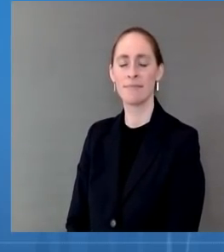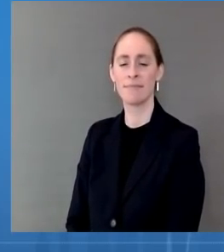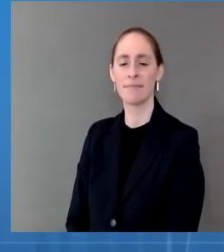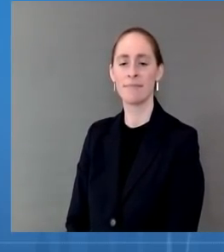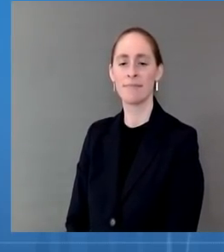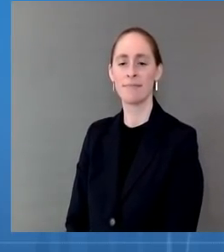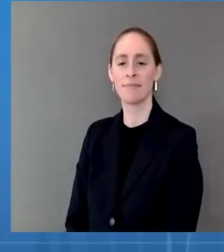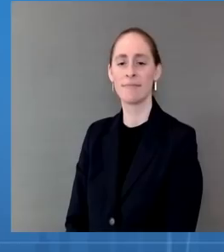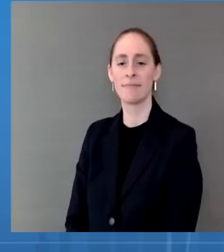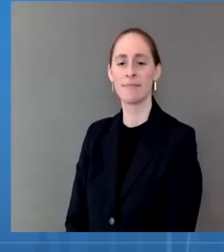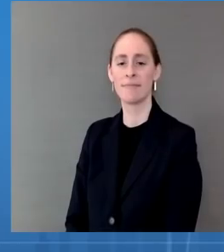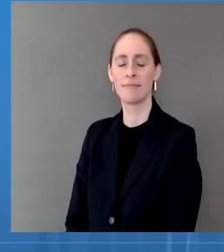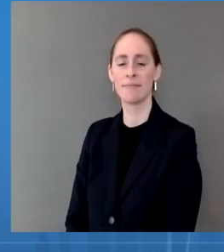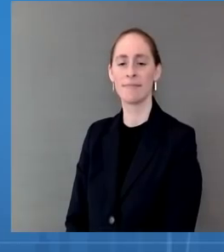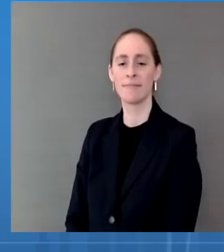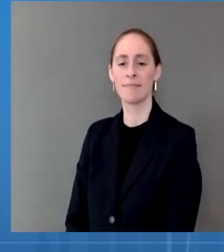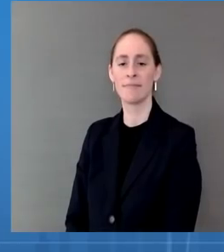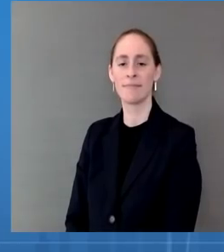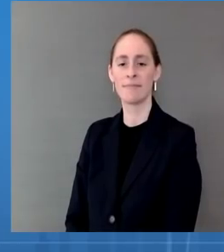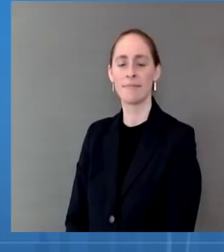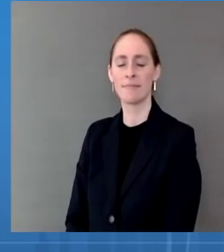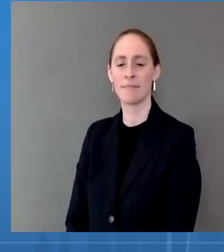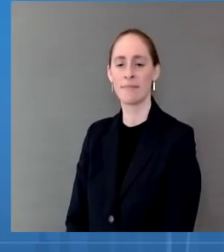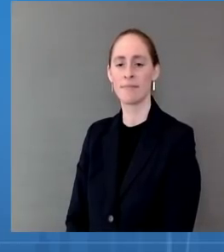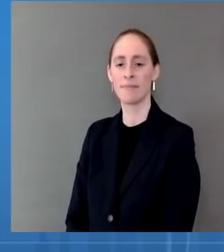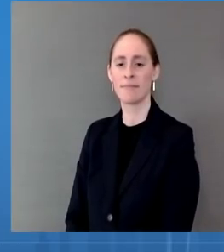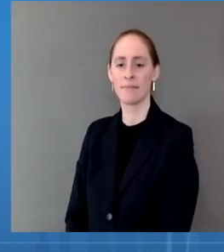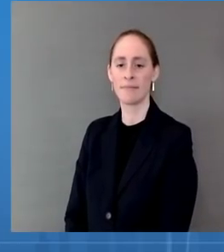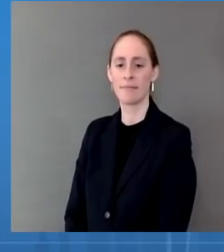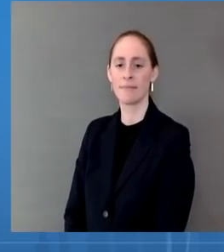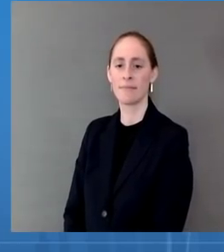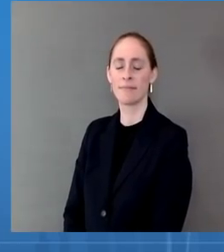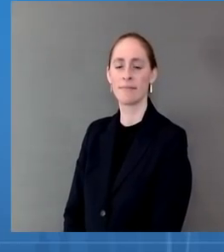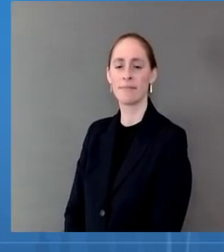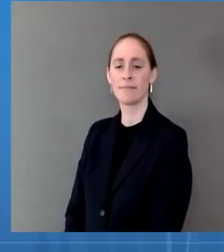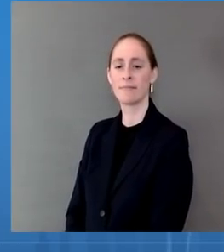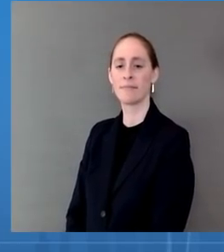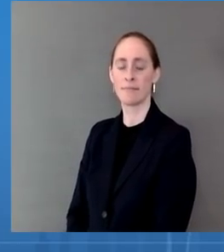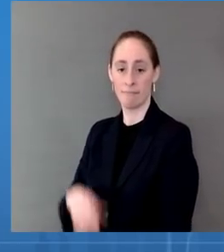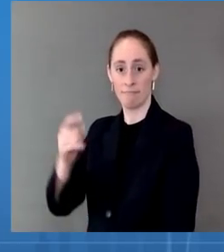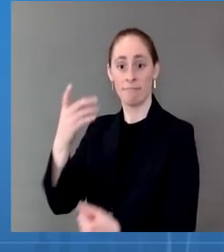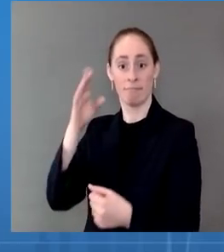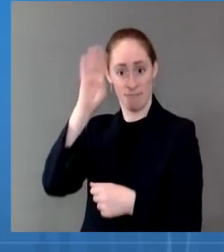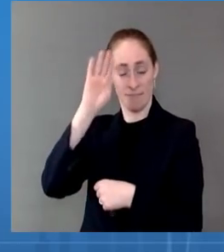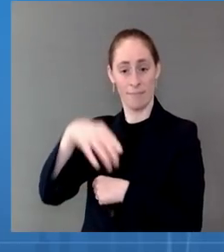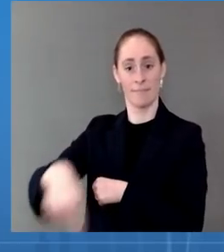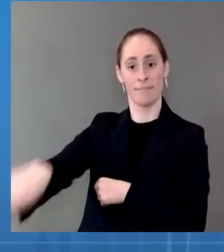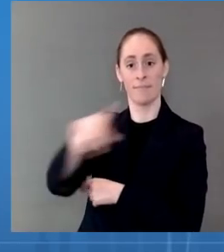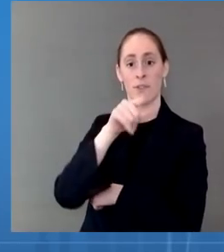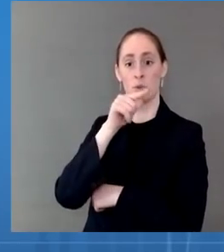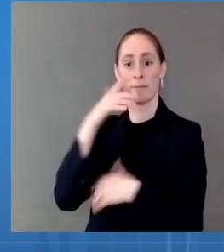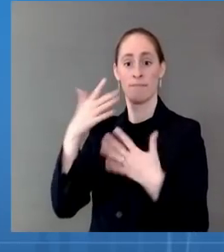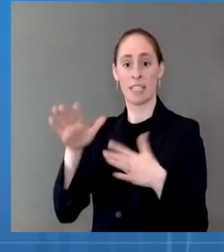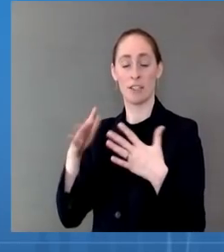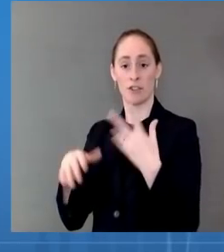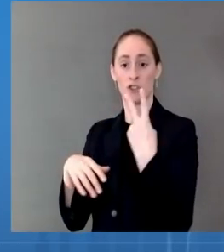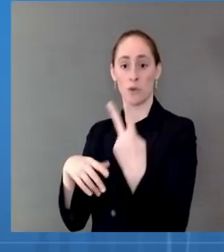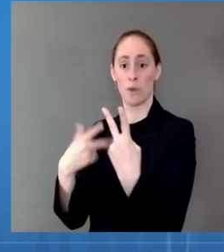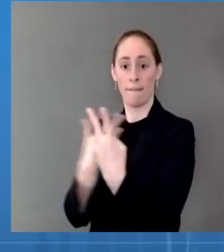with the 155 also neutralization type. And so the pseudovirus neutralization titer